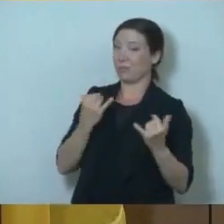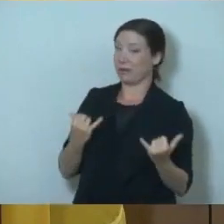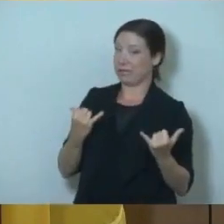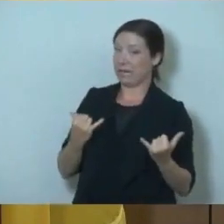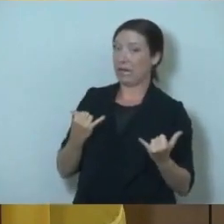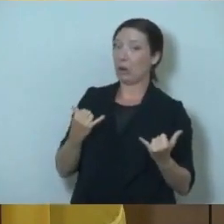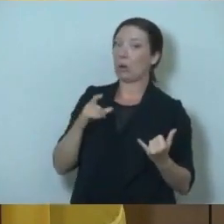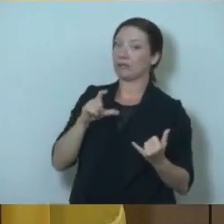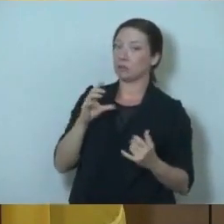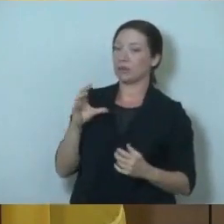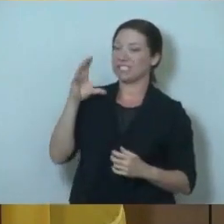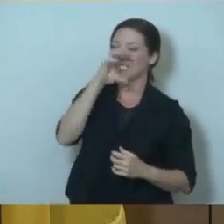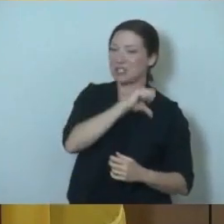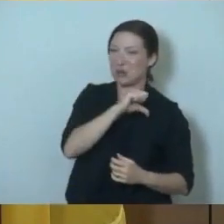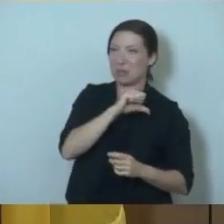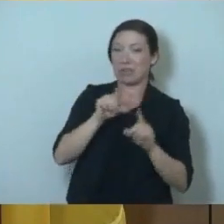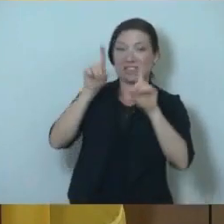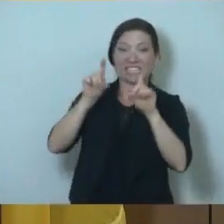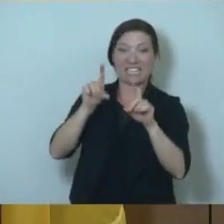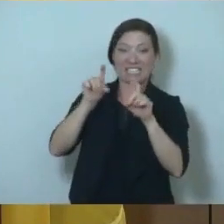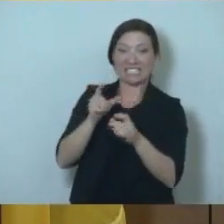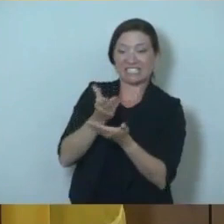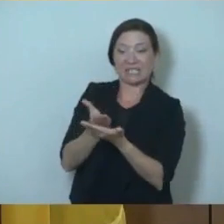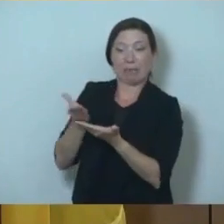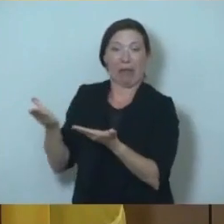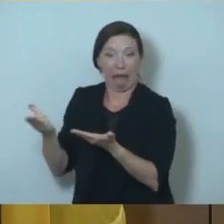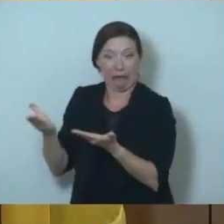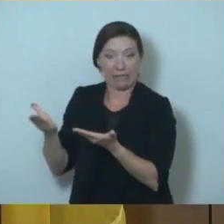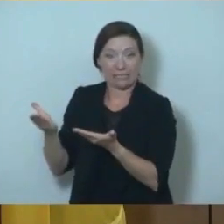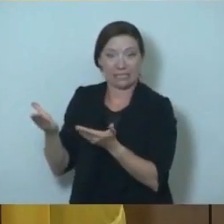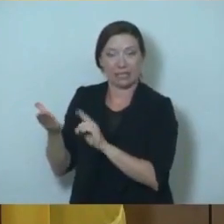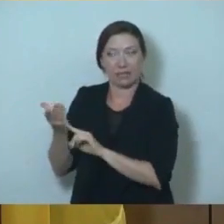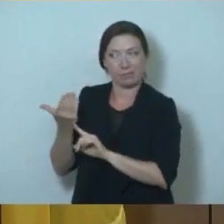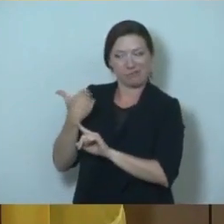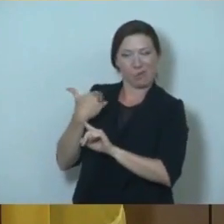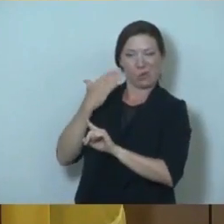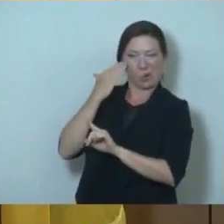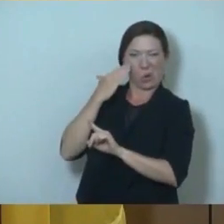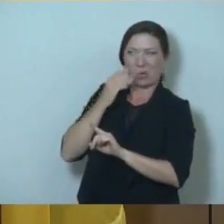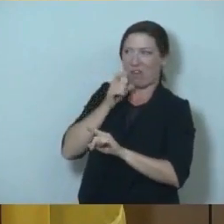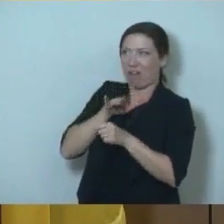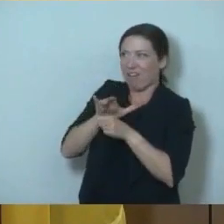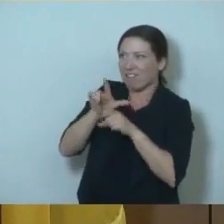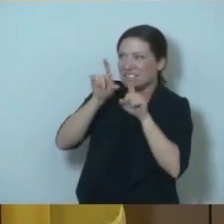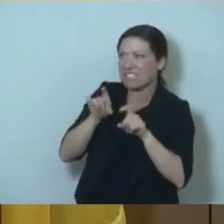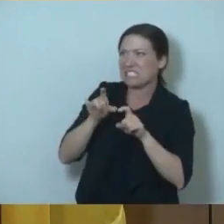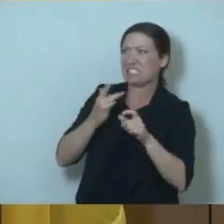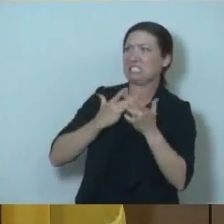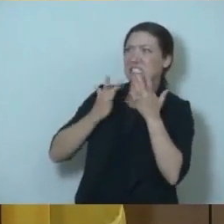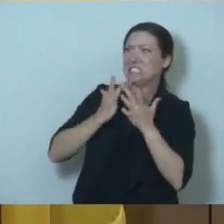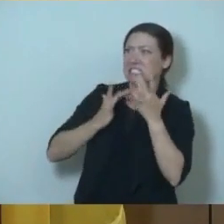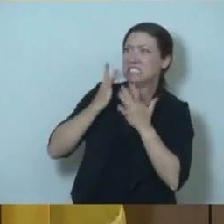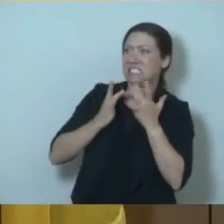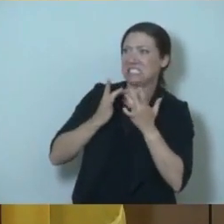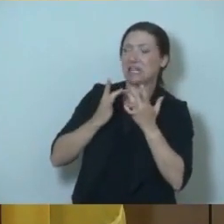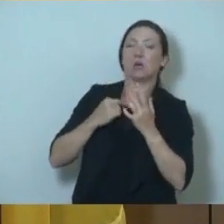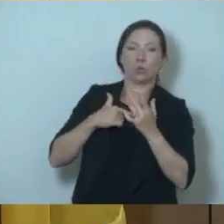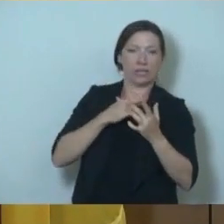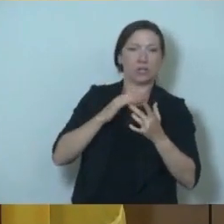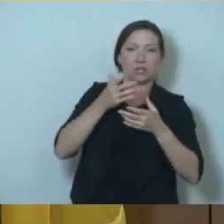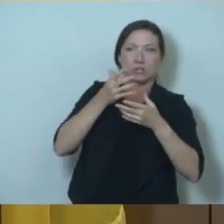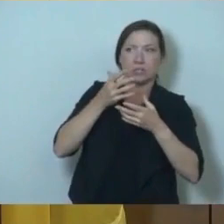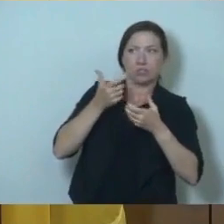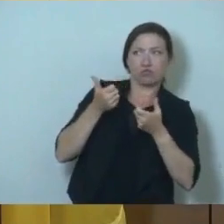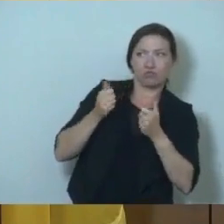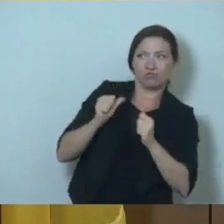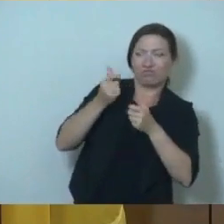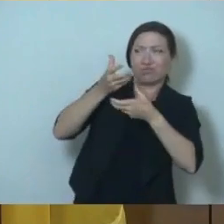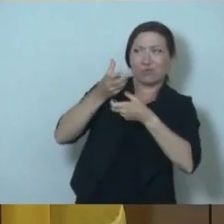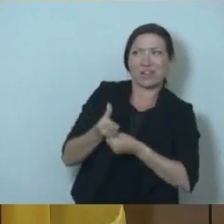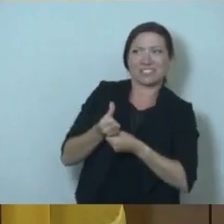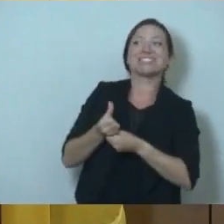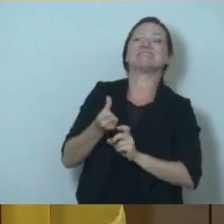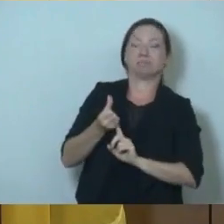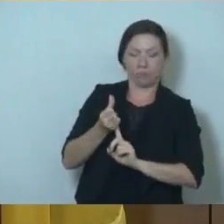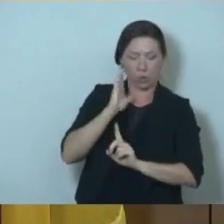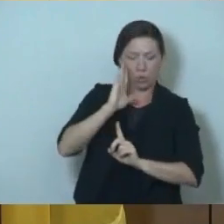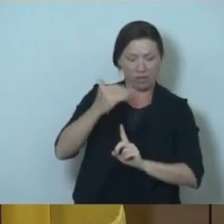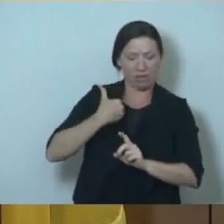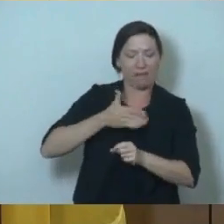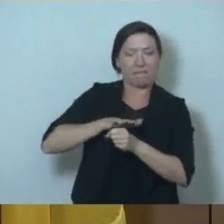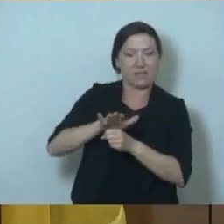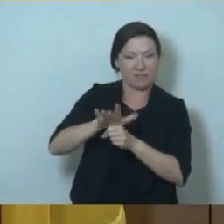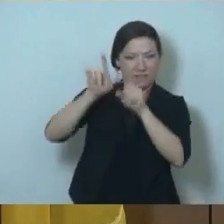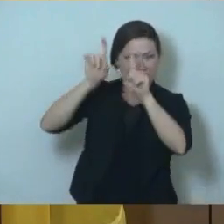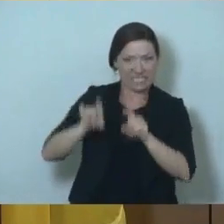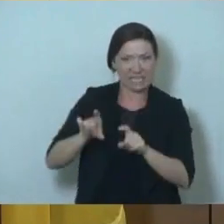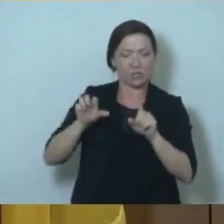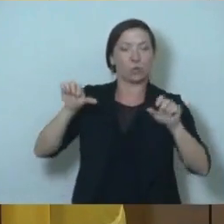ONLY CALF FEE IT A IS WE ARE WITH HIGH DEGREE OF CONFIDENCE ASSUMING THE SUP PLAYS OF TESTING THAT WERE BEFORE WILL NOT GET CHOKE AID GAIN.